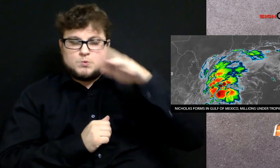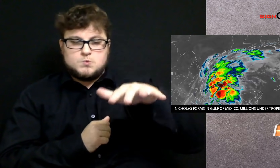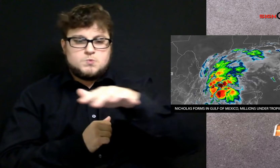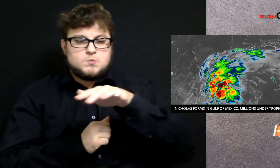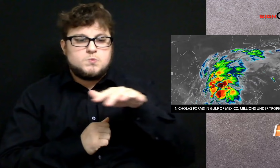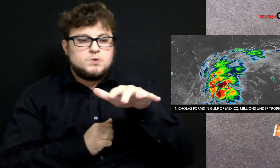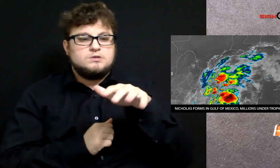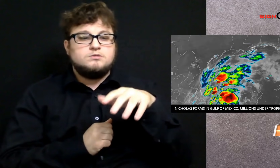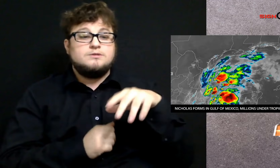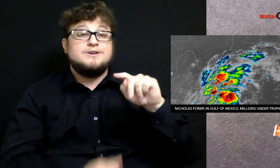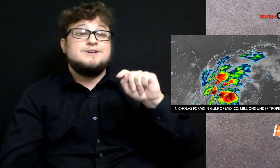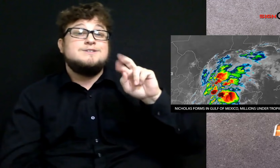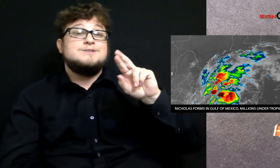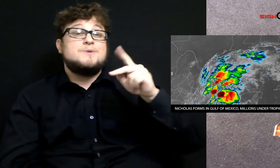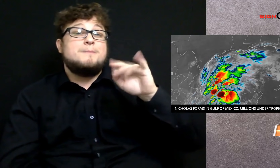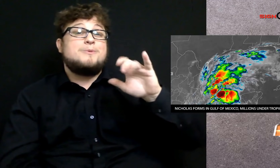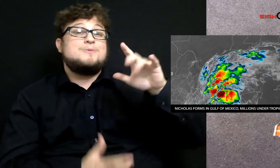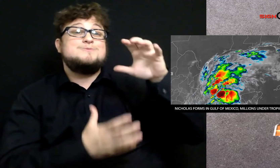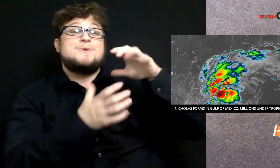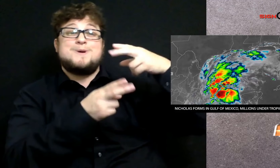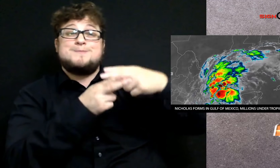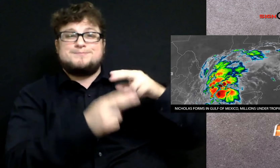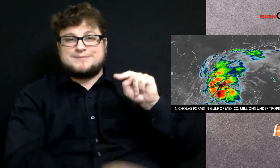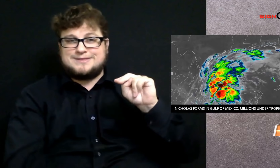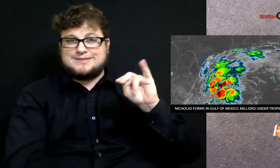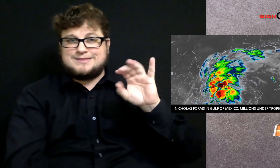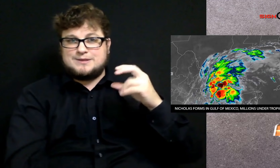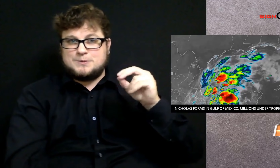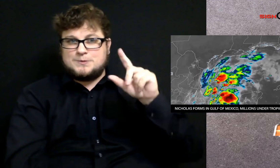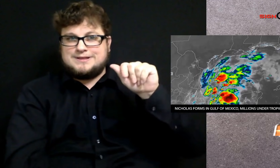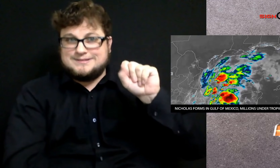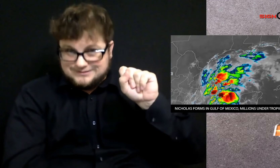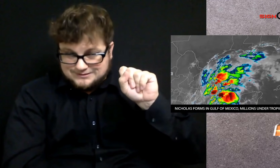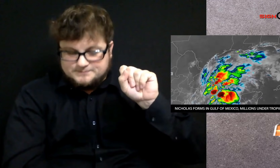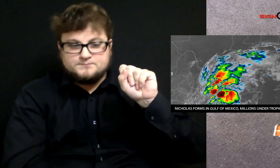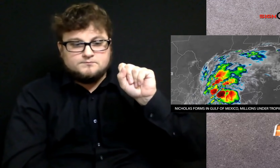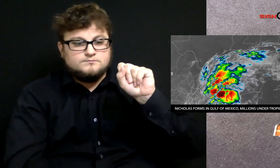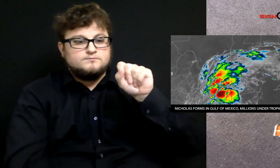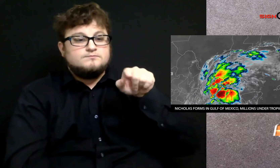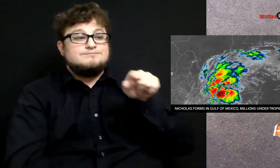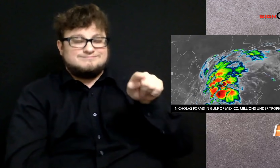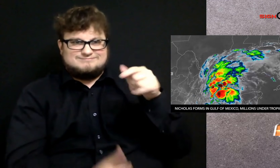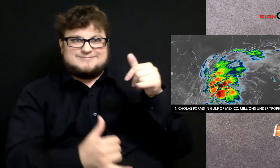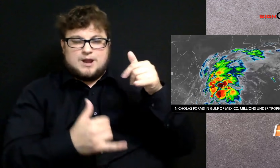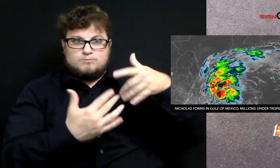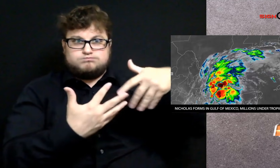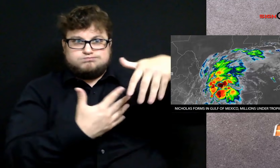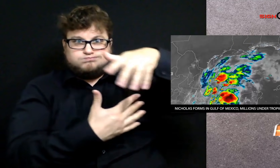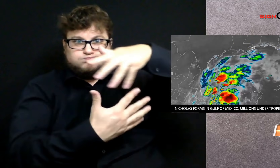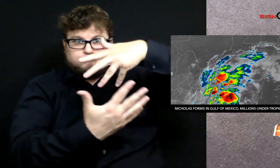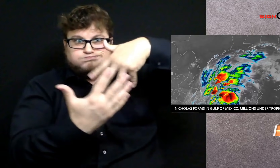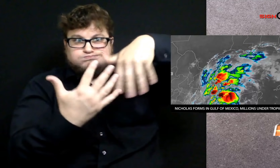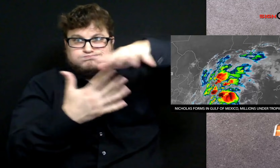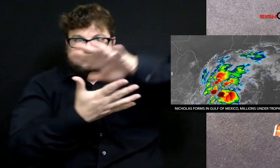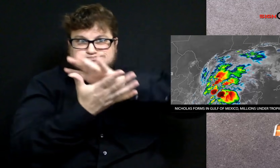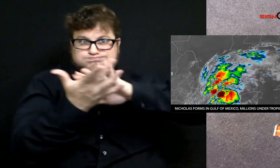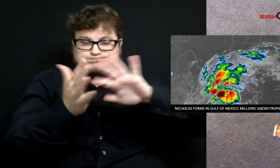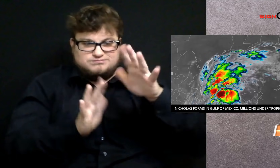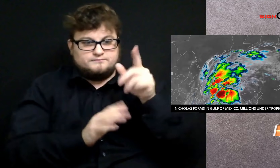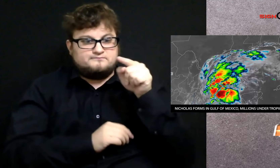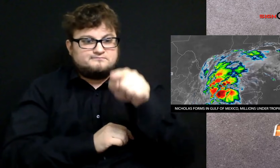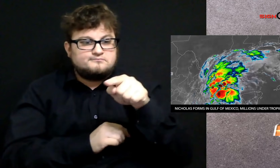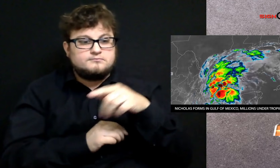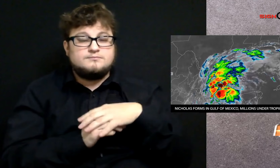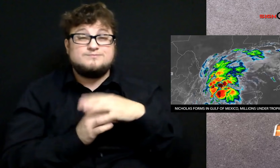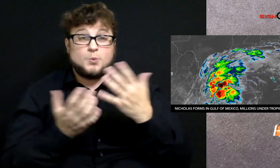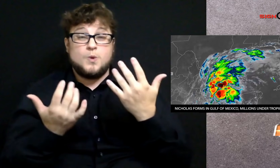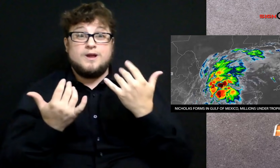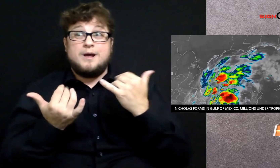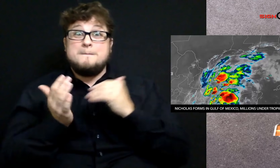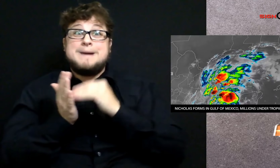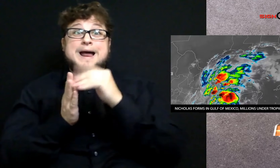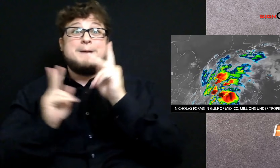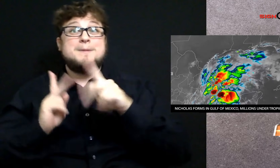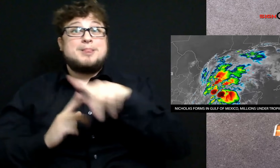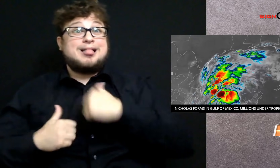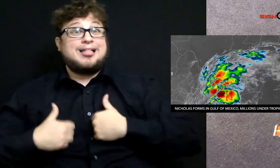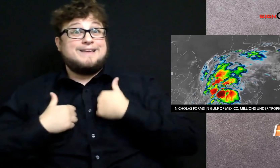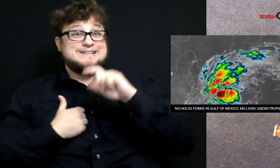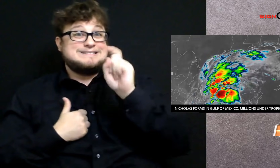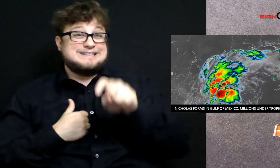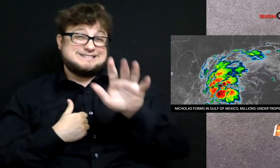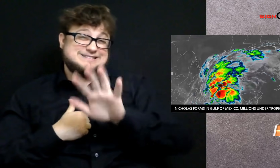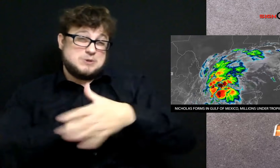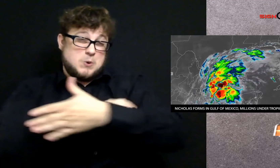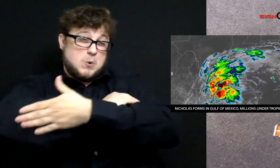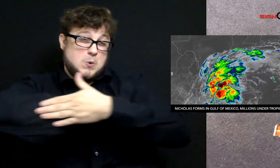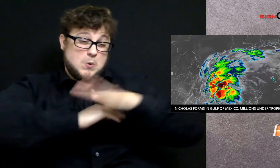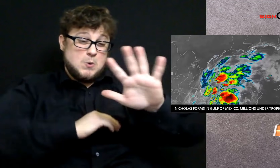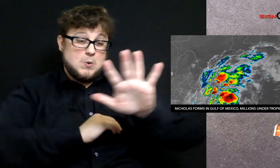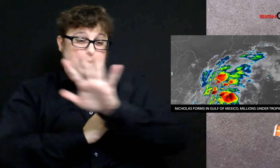tropical storm Nicholas formed in the Gulf of Mexico on Sunday